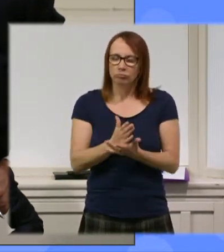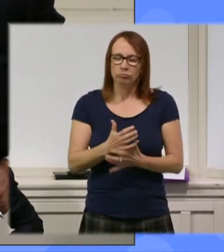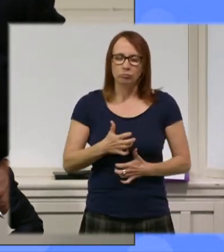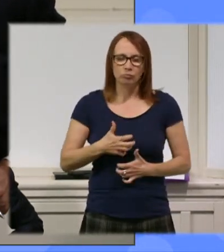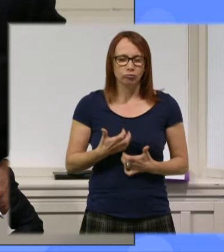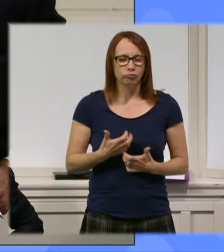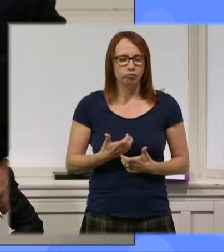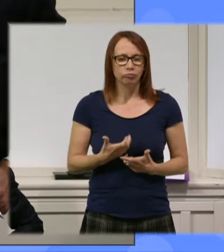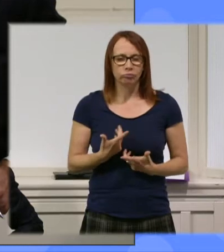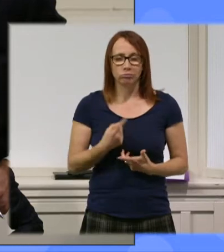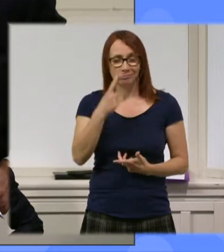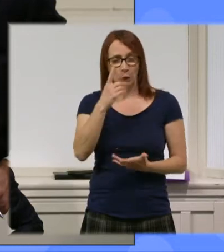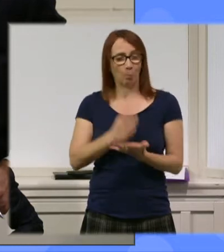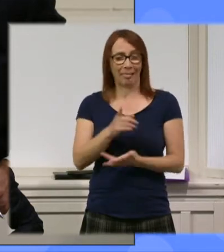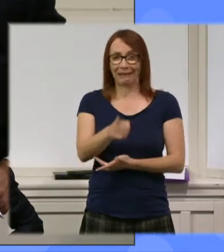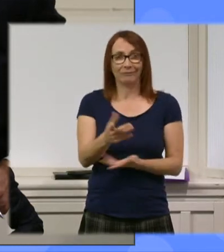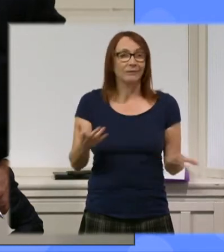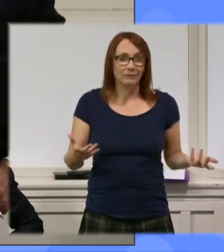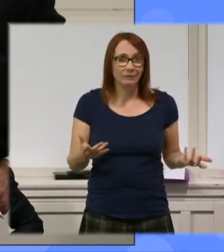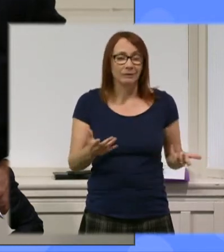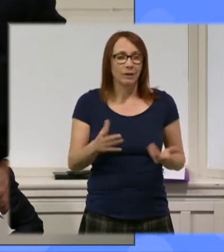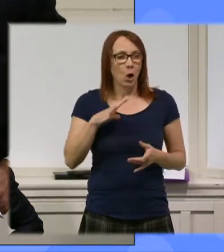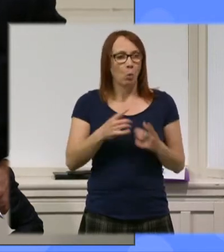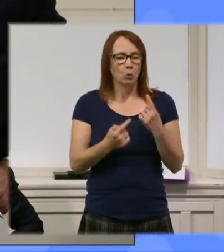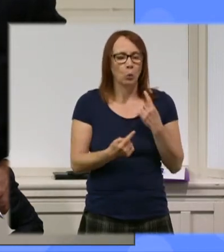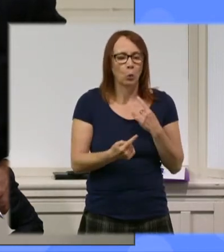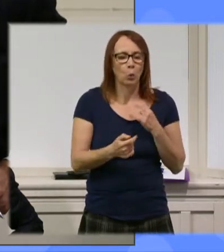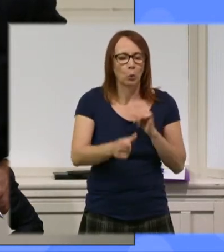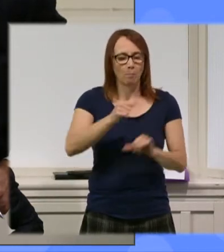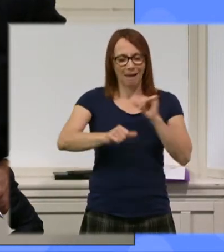and don't believe and lost trust so I want to go back to the people that we